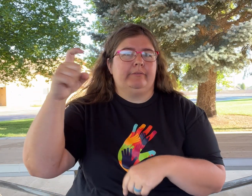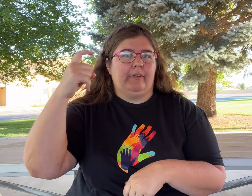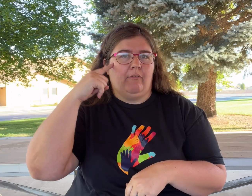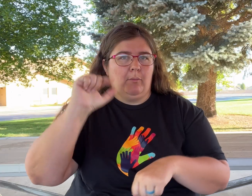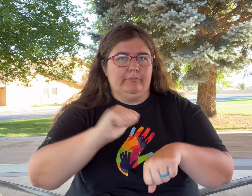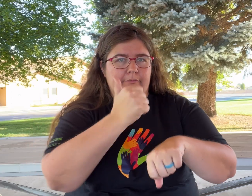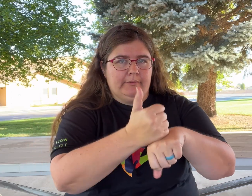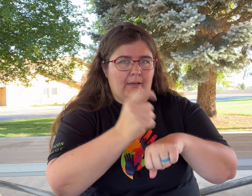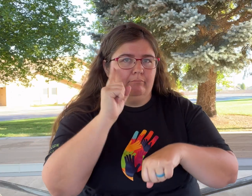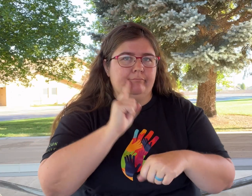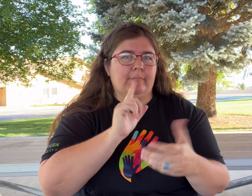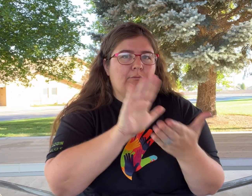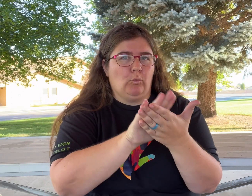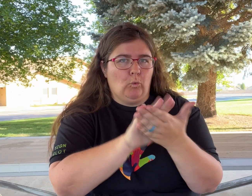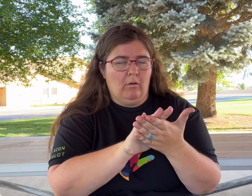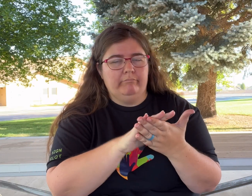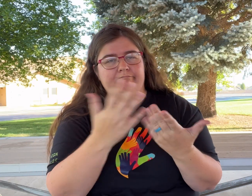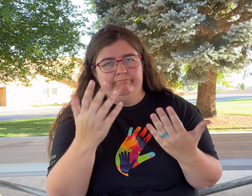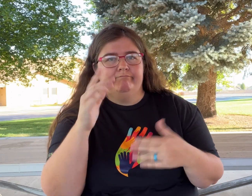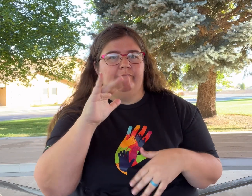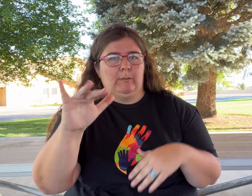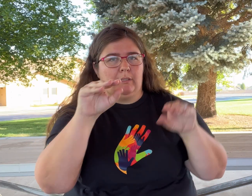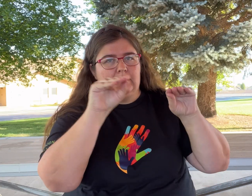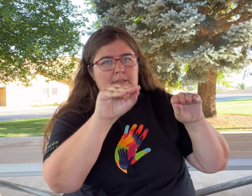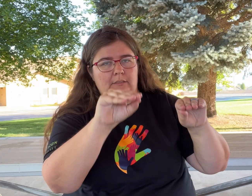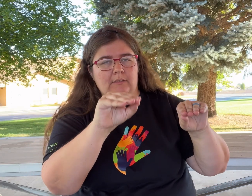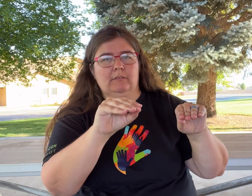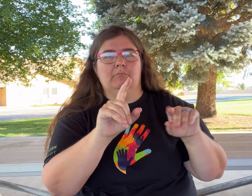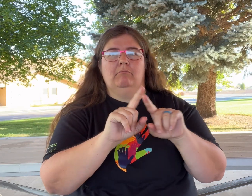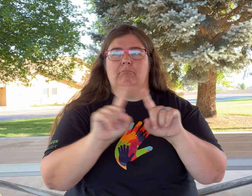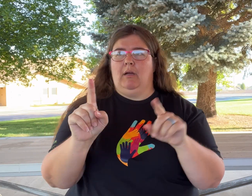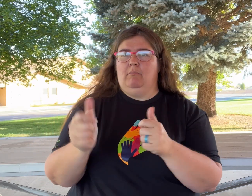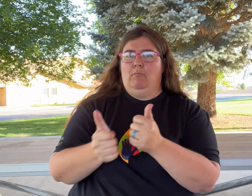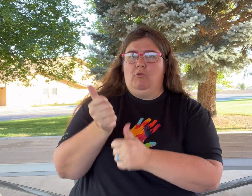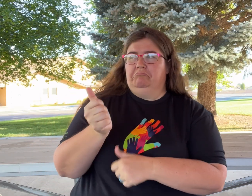if a government has established a deaf school in their area, then they'll teach finger spelling.)